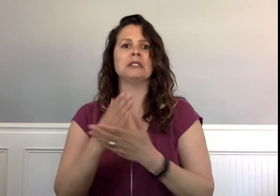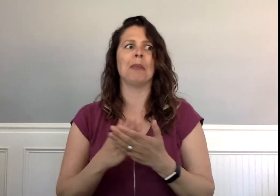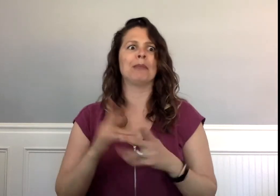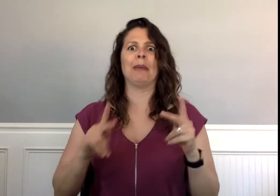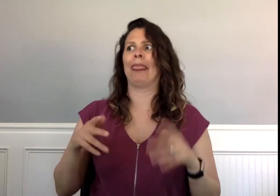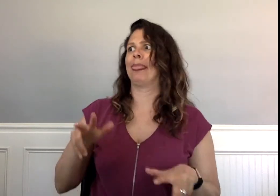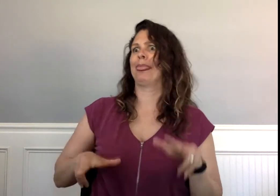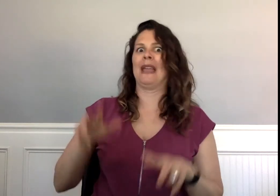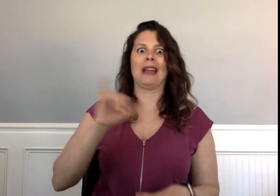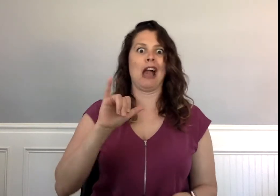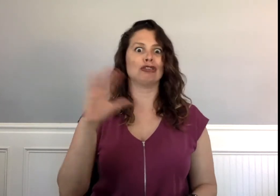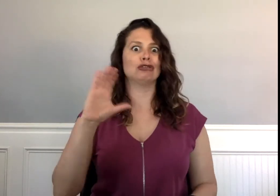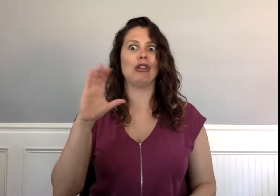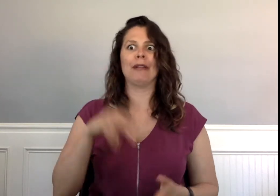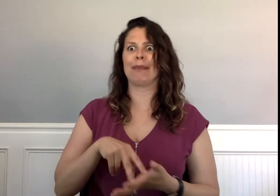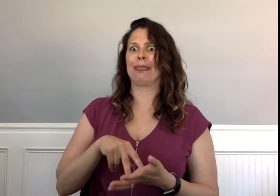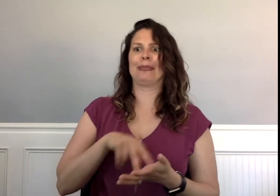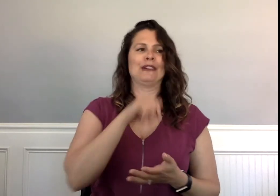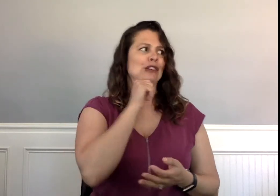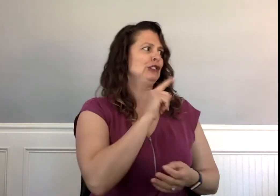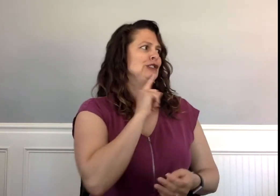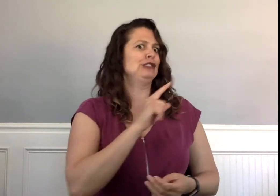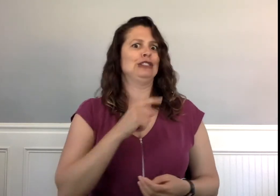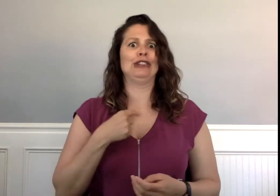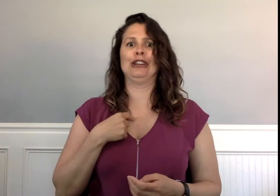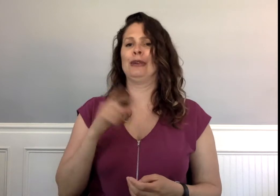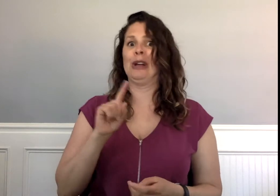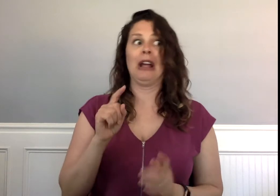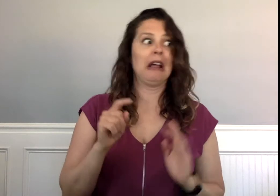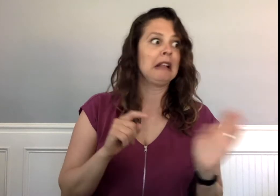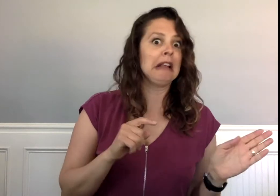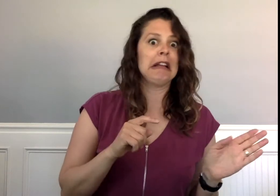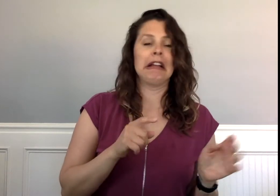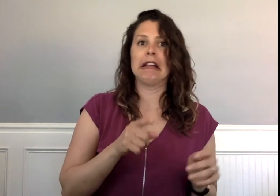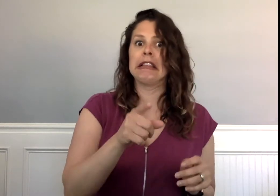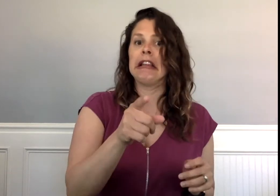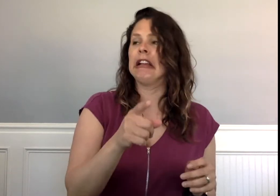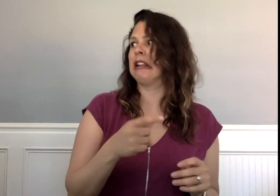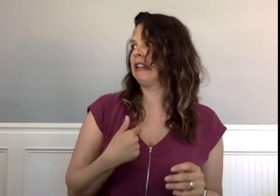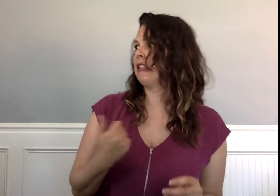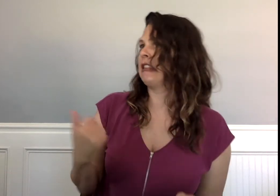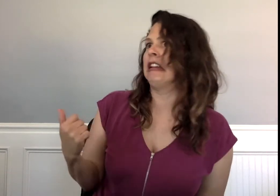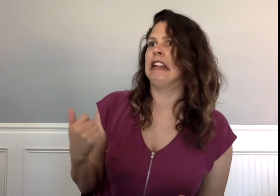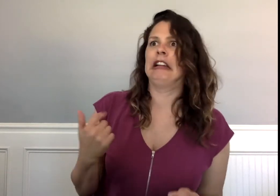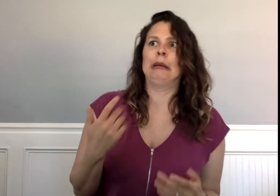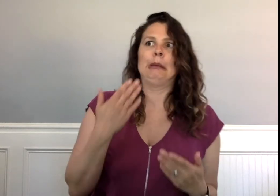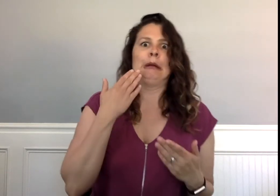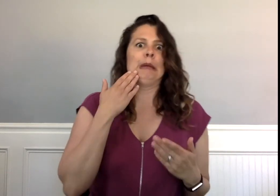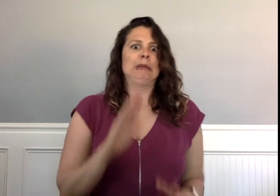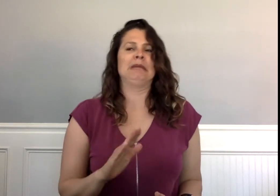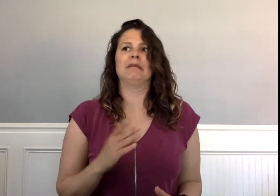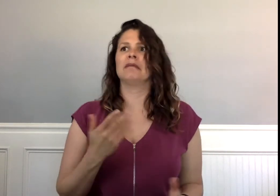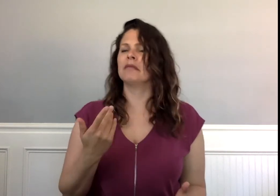But several others, like Charlie, stood in the front, unsure of what to do next.